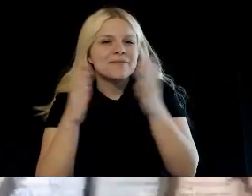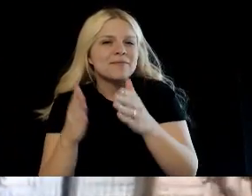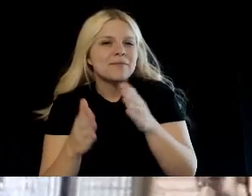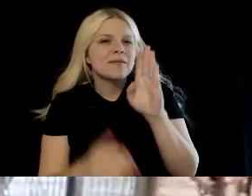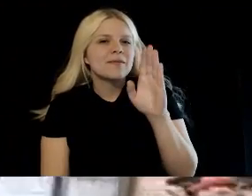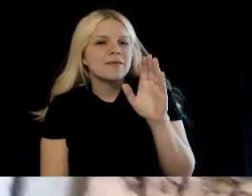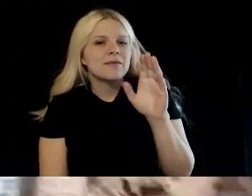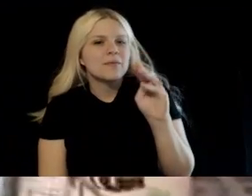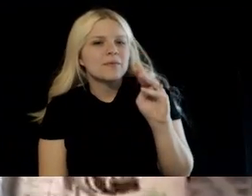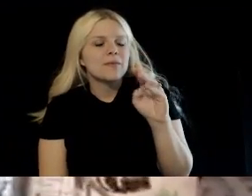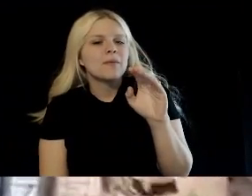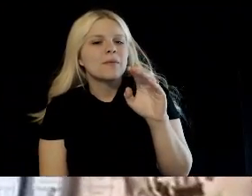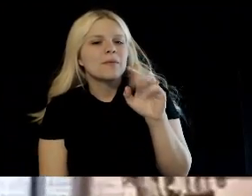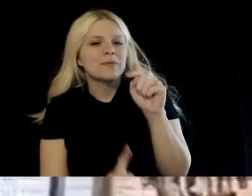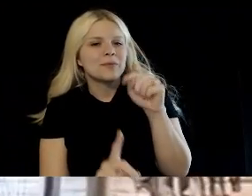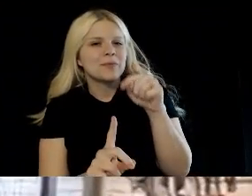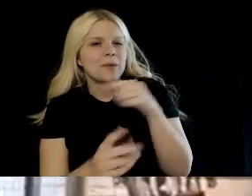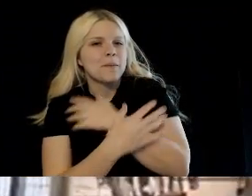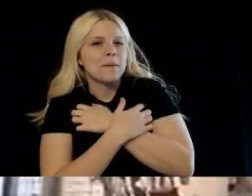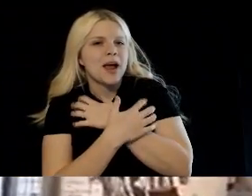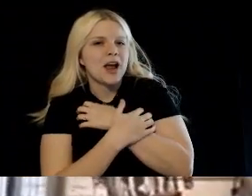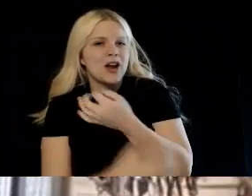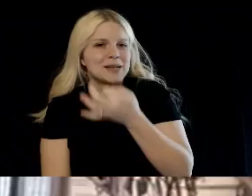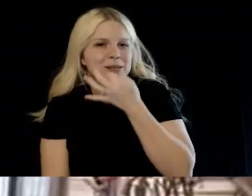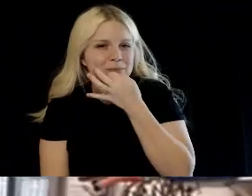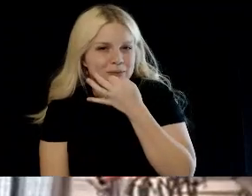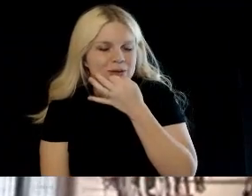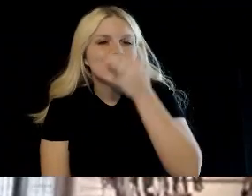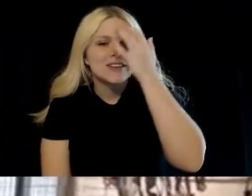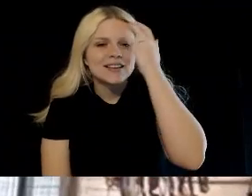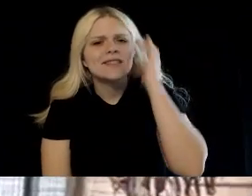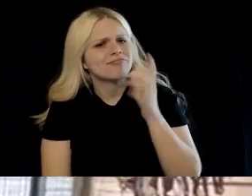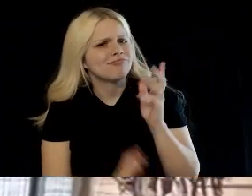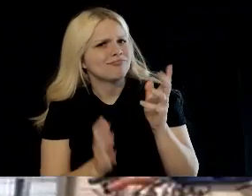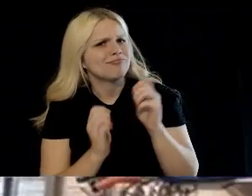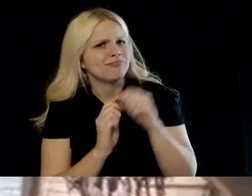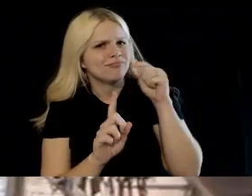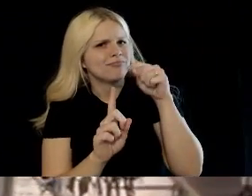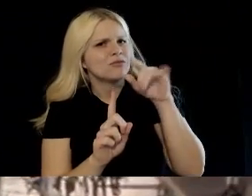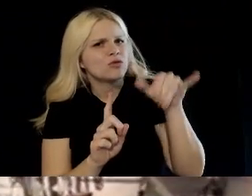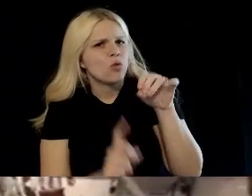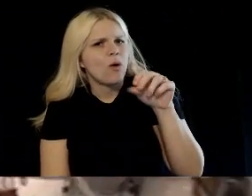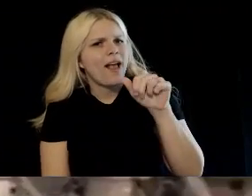the distance. You have chatted with Joann a lot on this Facebook Field